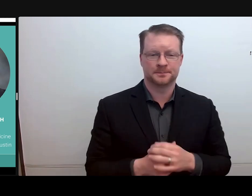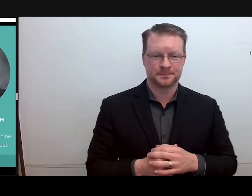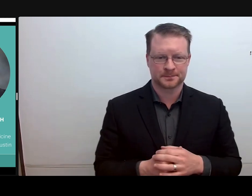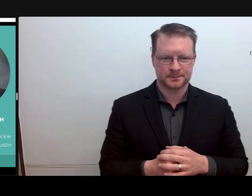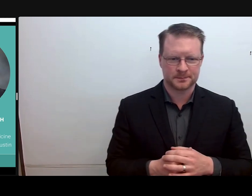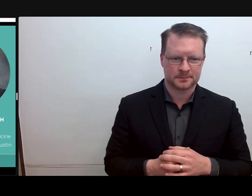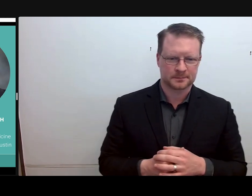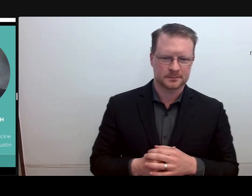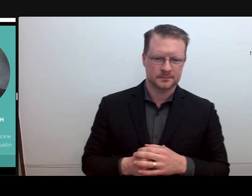Next slide, please.